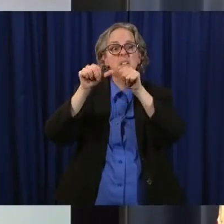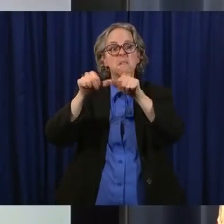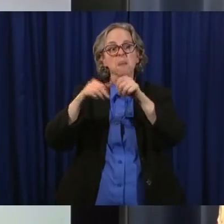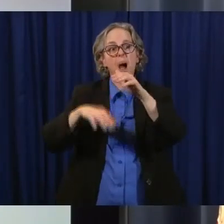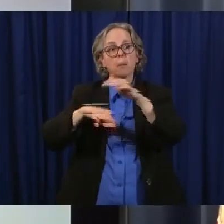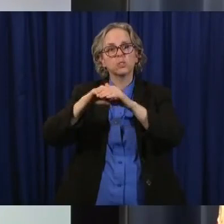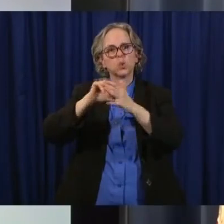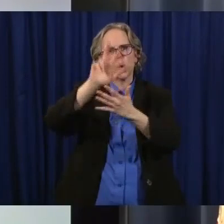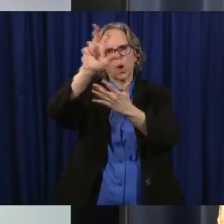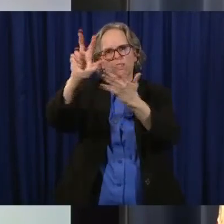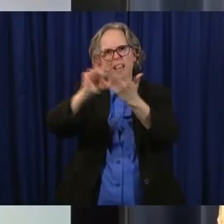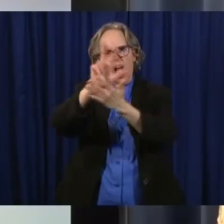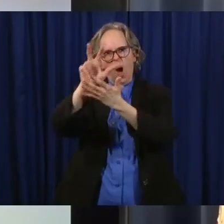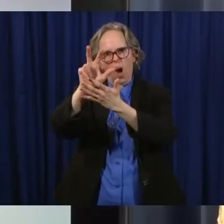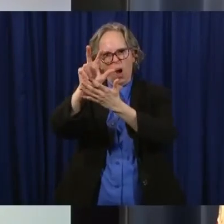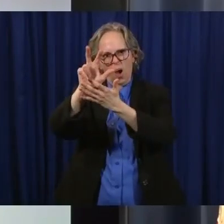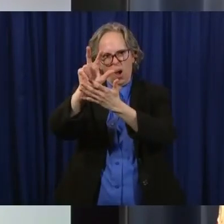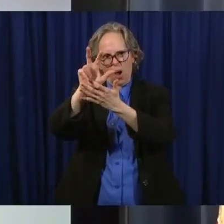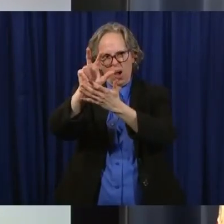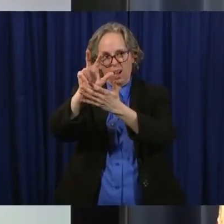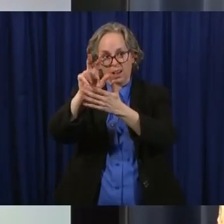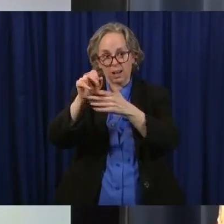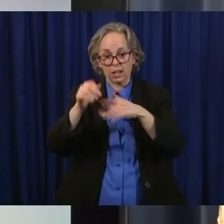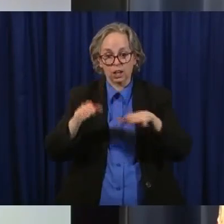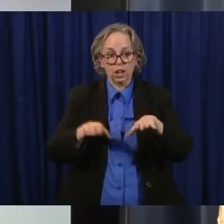THREE HOURS, IT CAN STAY IN A